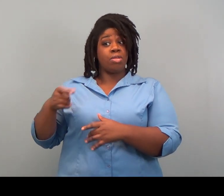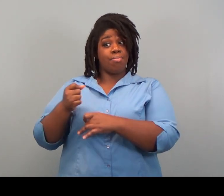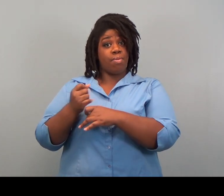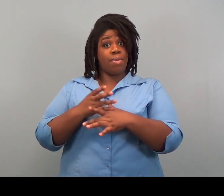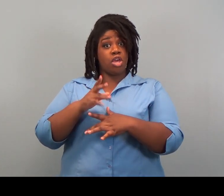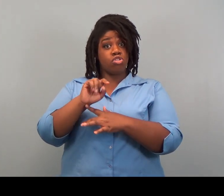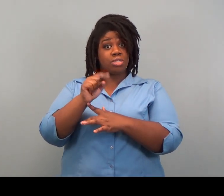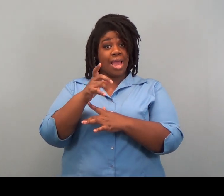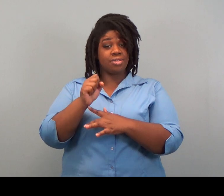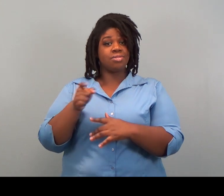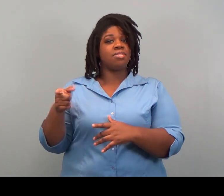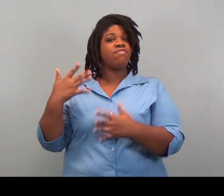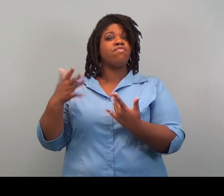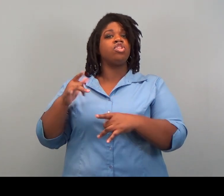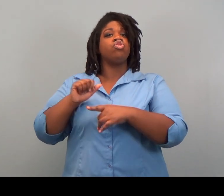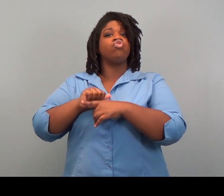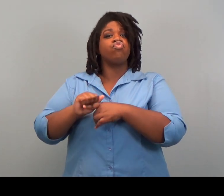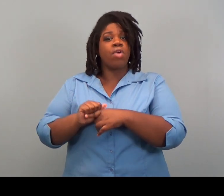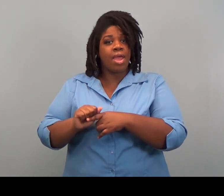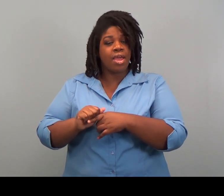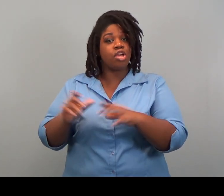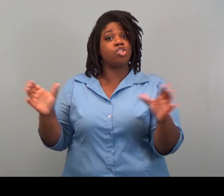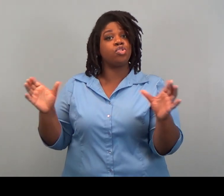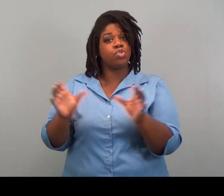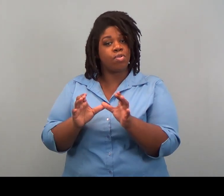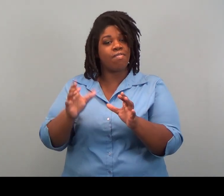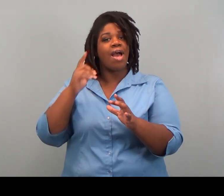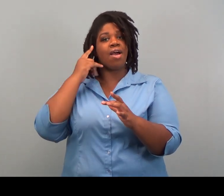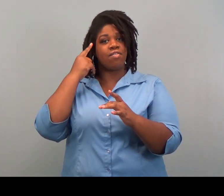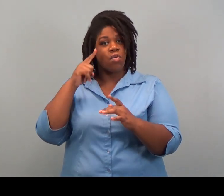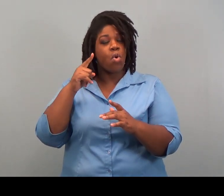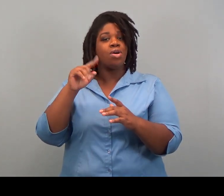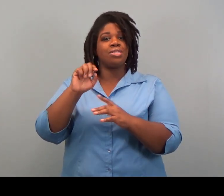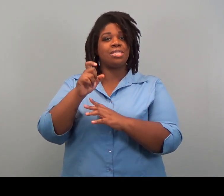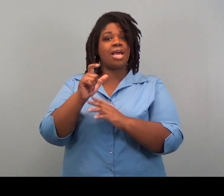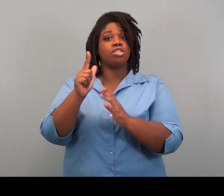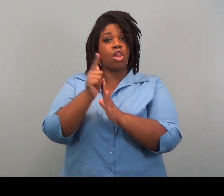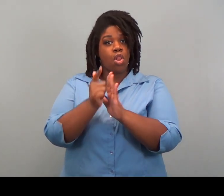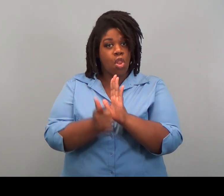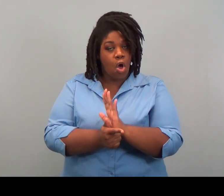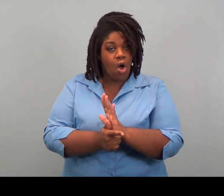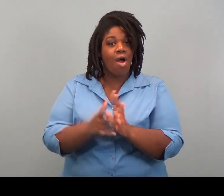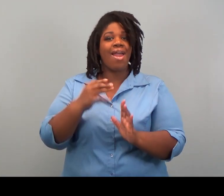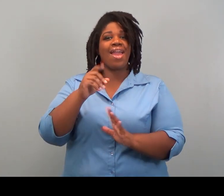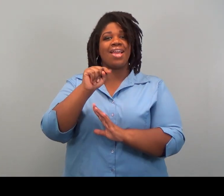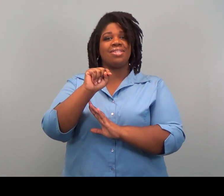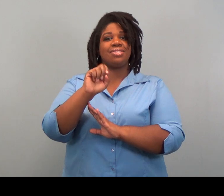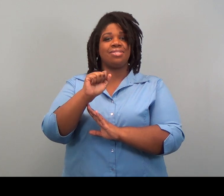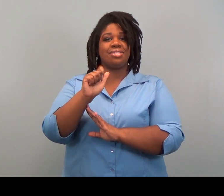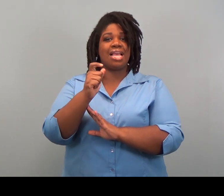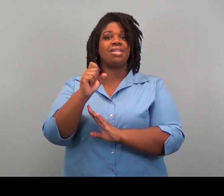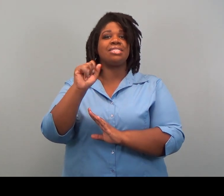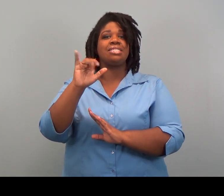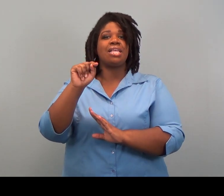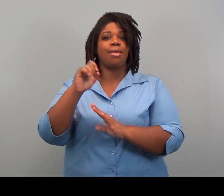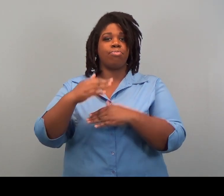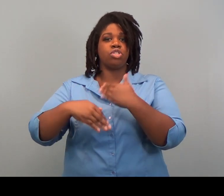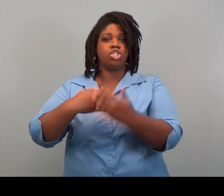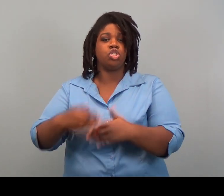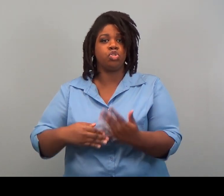is trained and certified in tax law and tax ID procedure. And they are not the last line of defense.